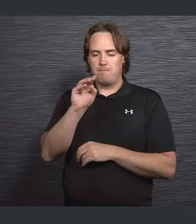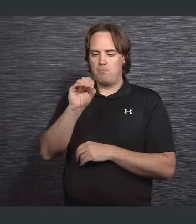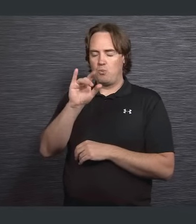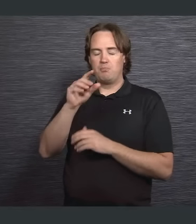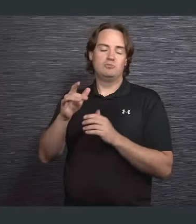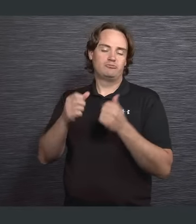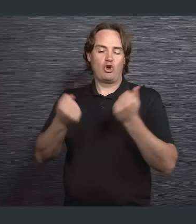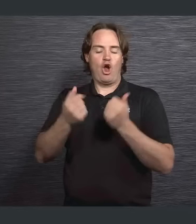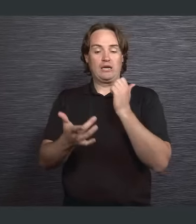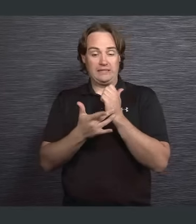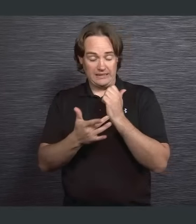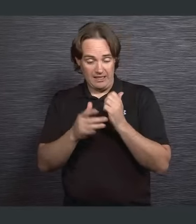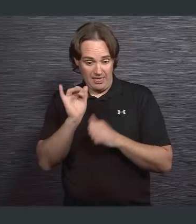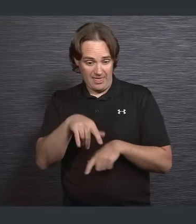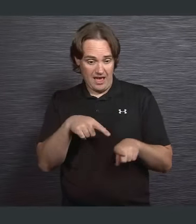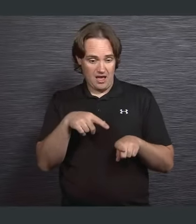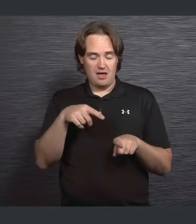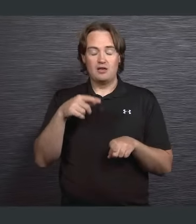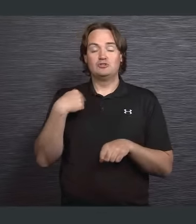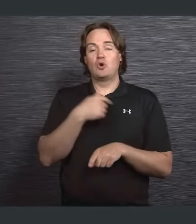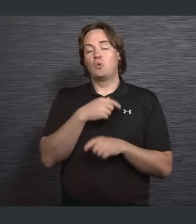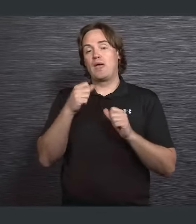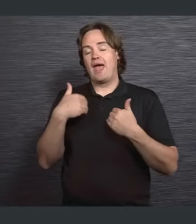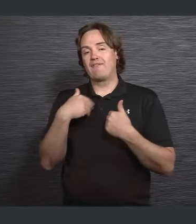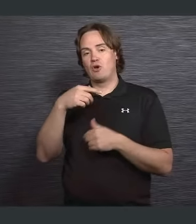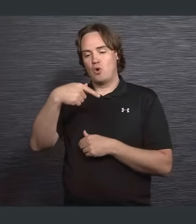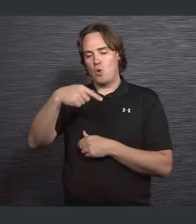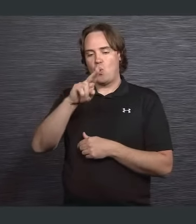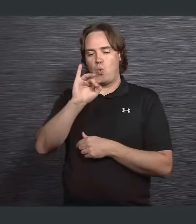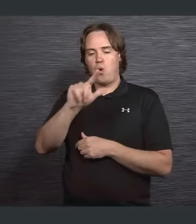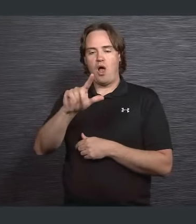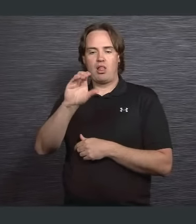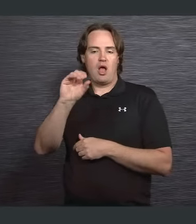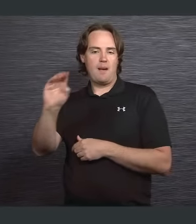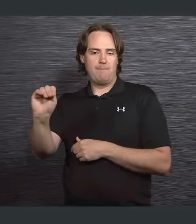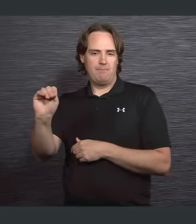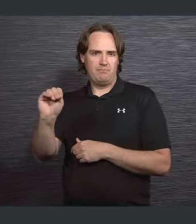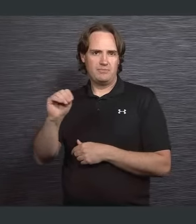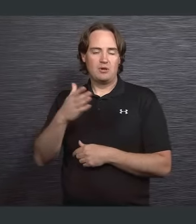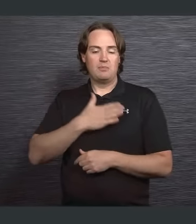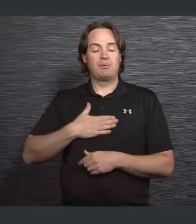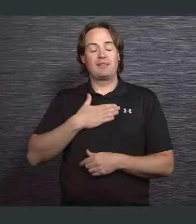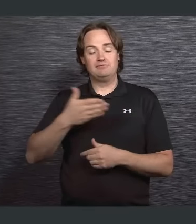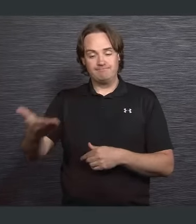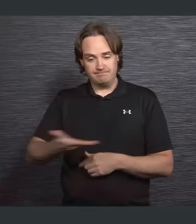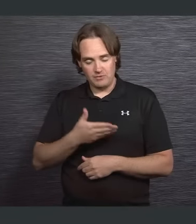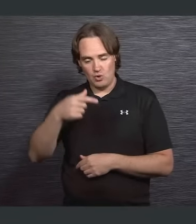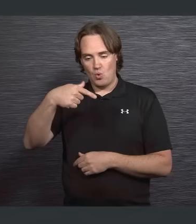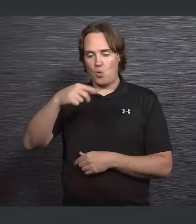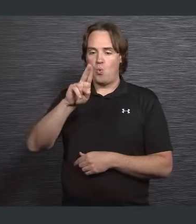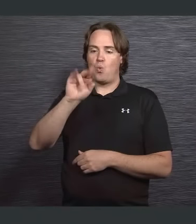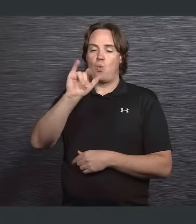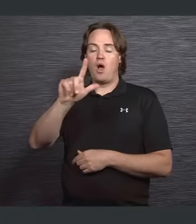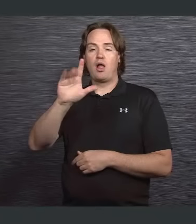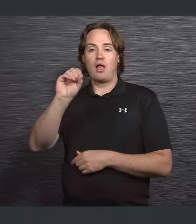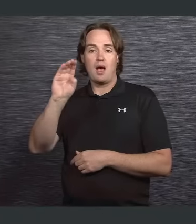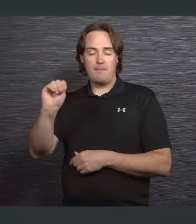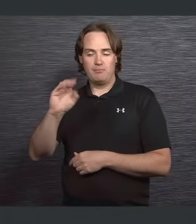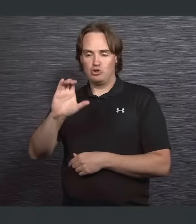is Qualcomm. So please allow me to invite the CEO of Qualcomm, Cristiano Amon, to the stage.